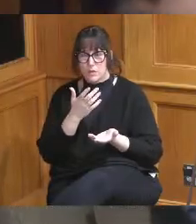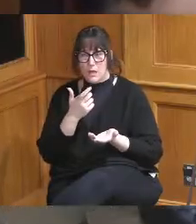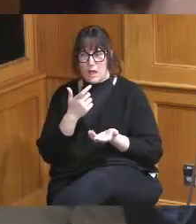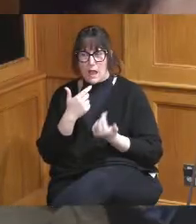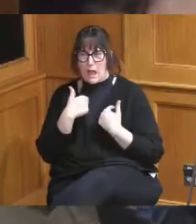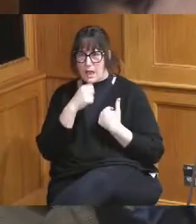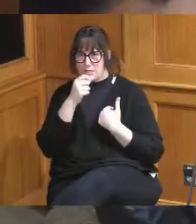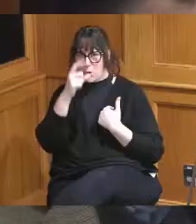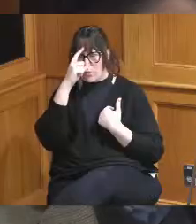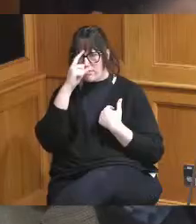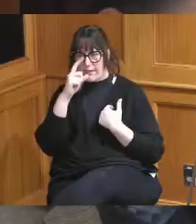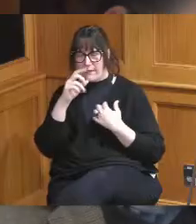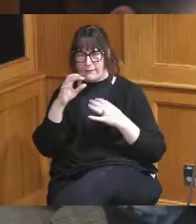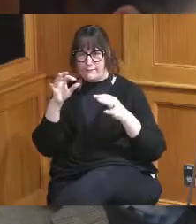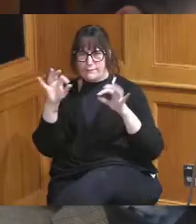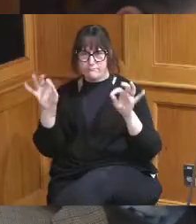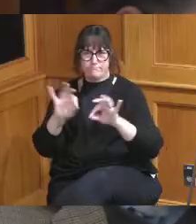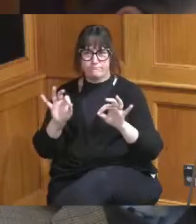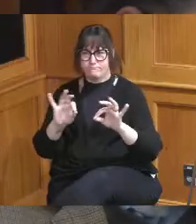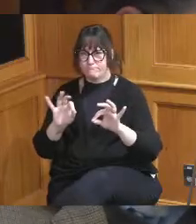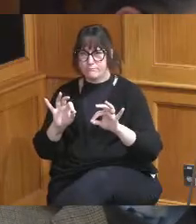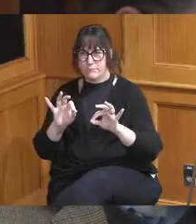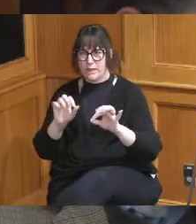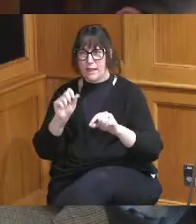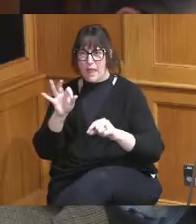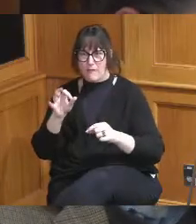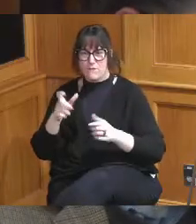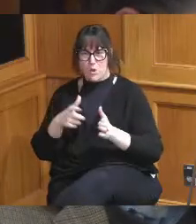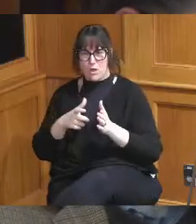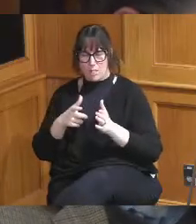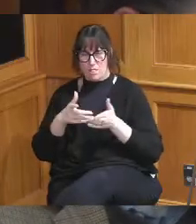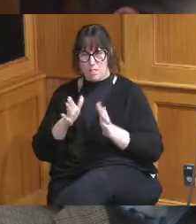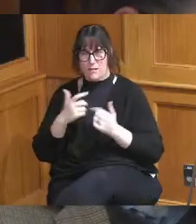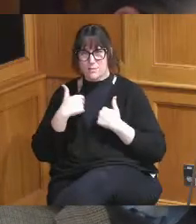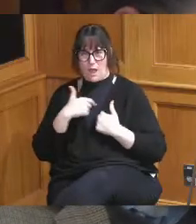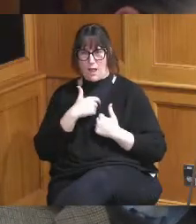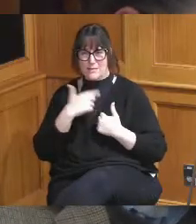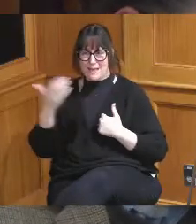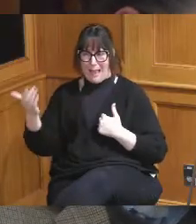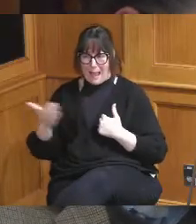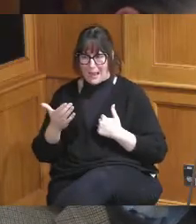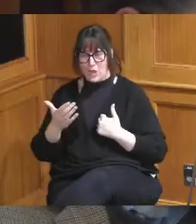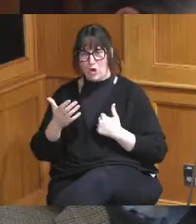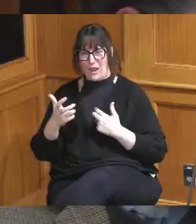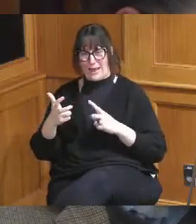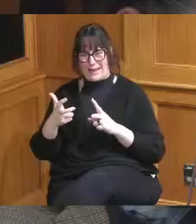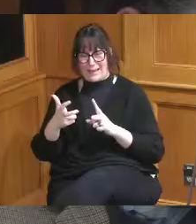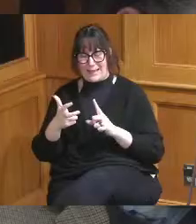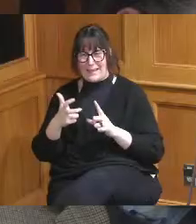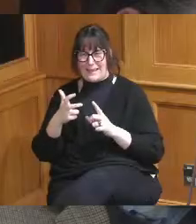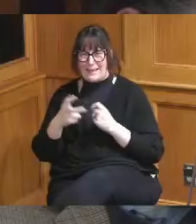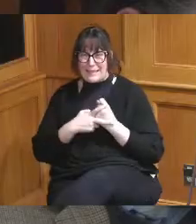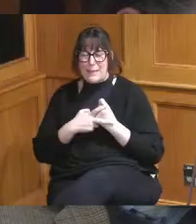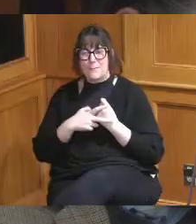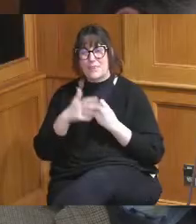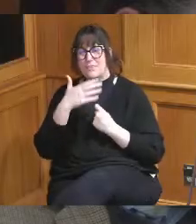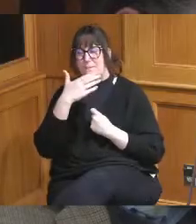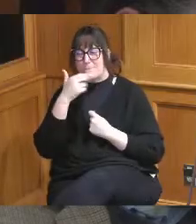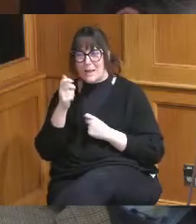it's going to allow us to hire and retain the best people and then have their minds clear to